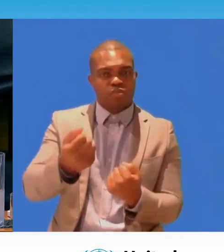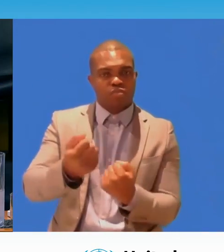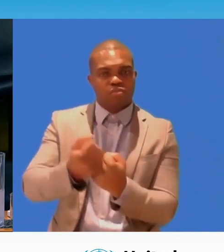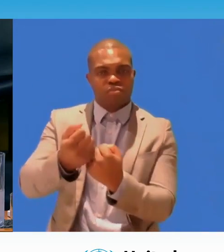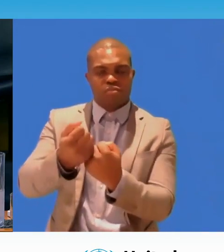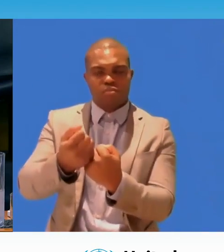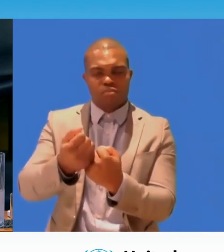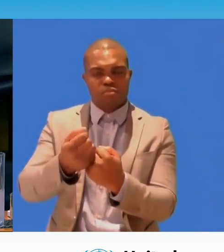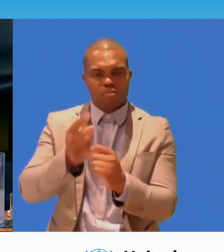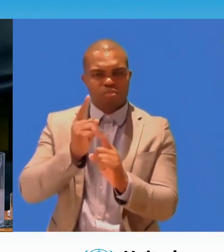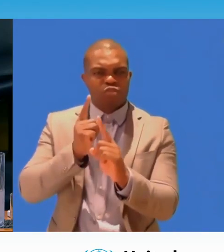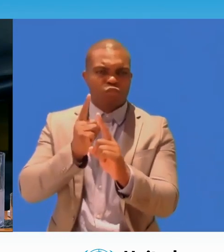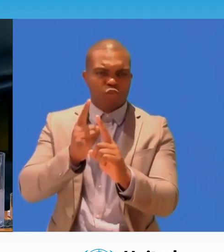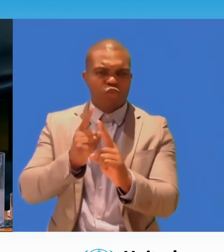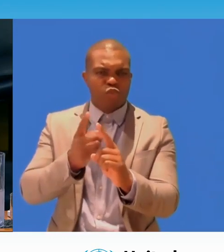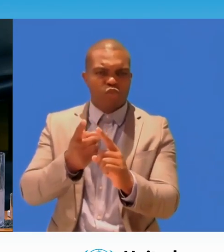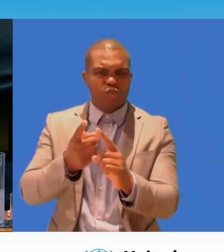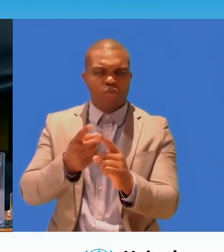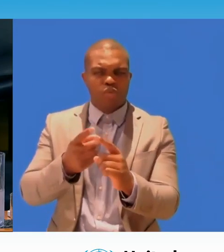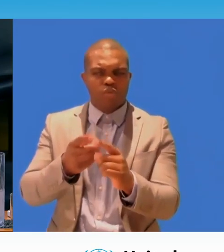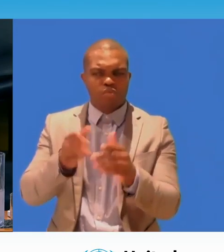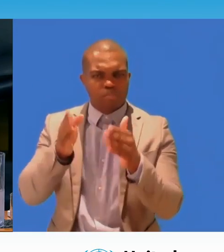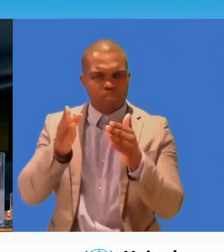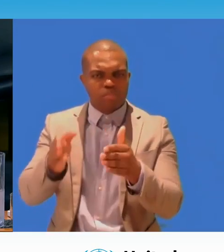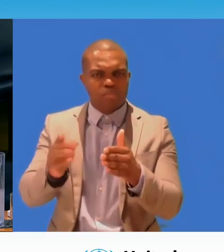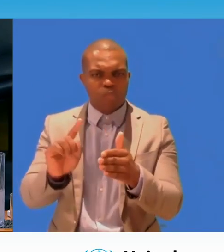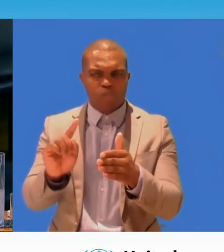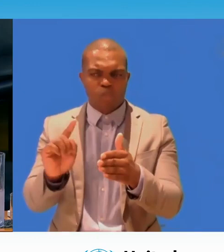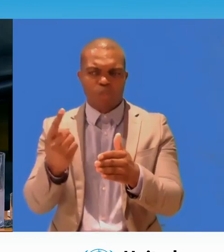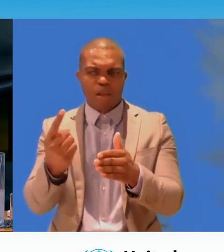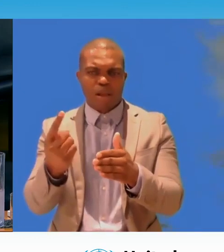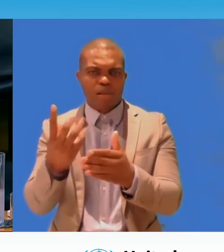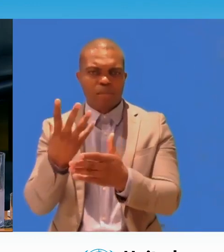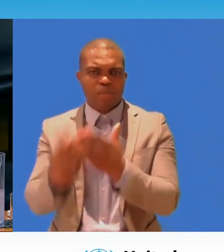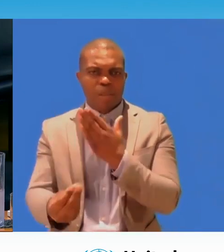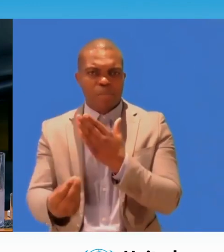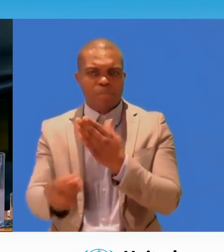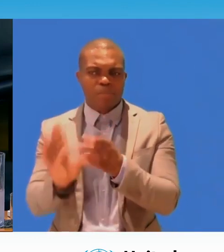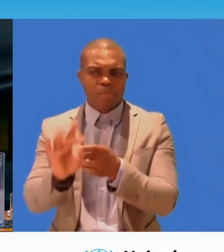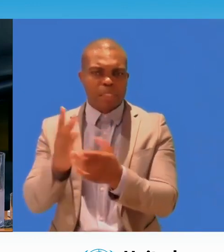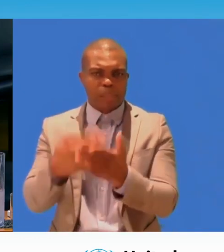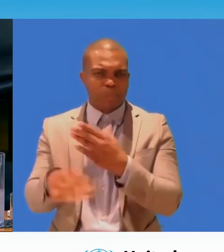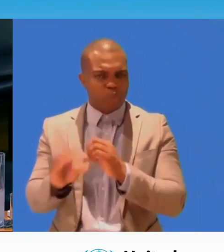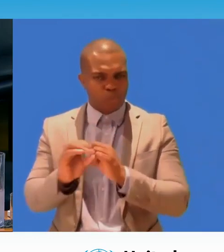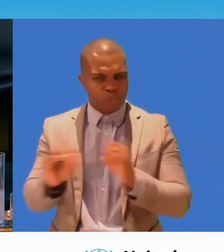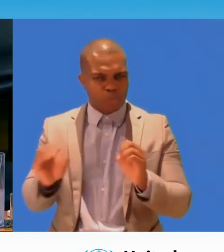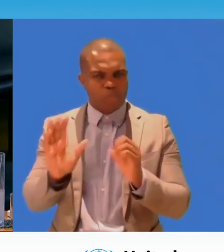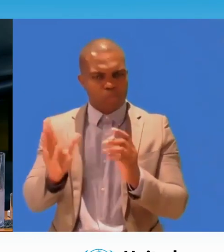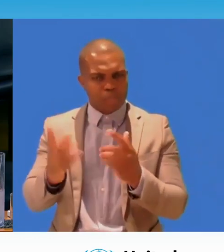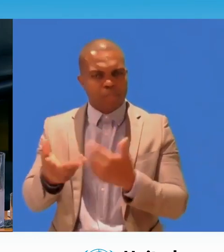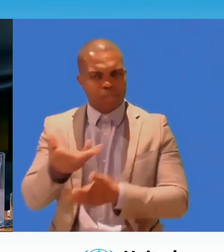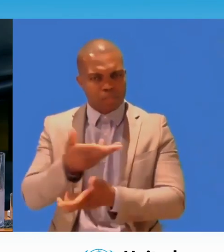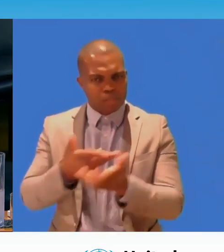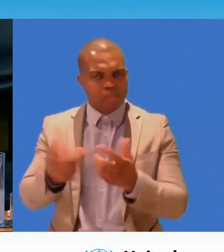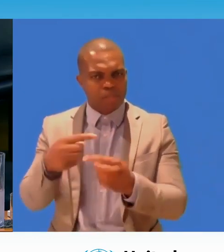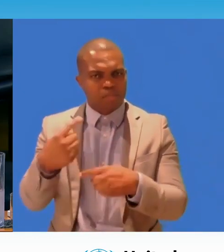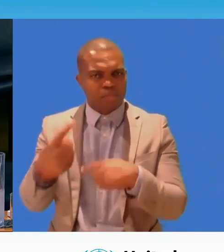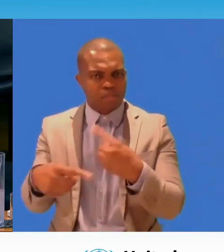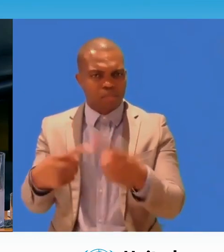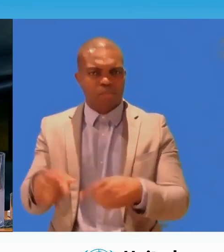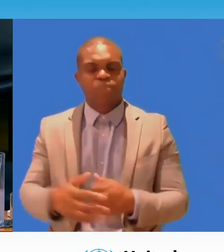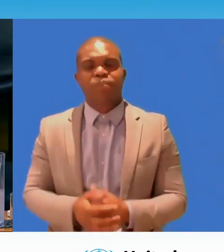the audience some Reflections from our ongoing programs this year in 65 countries what we see